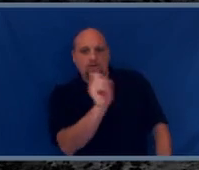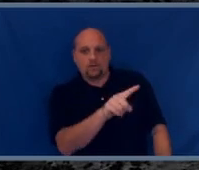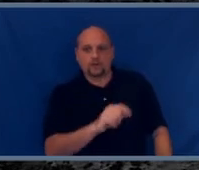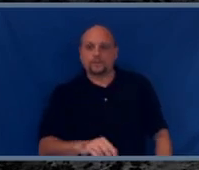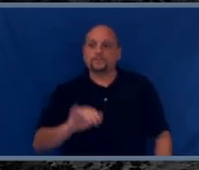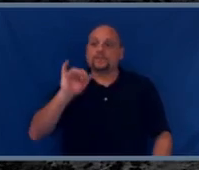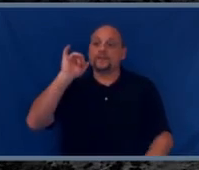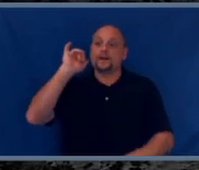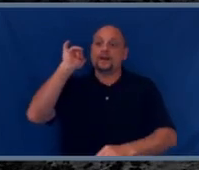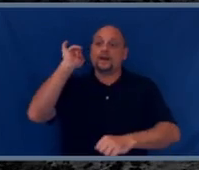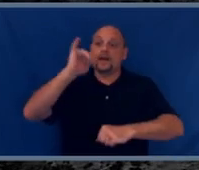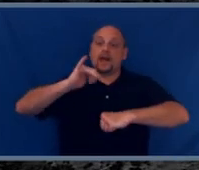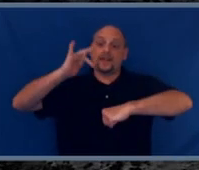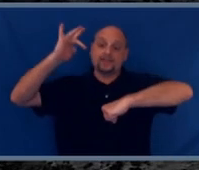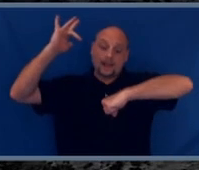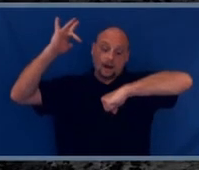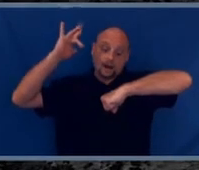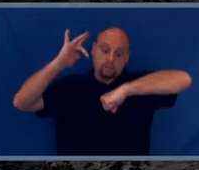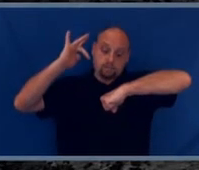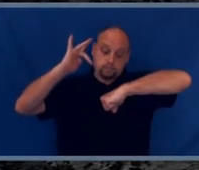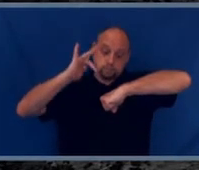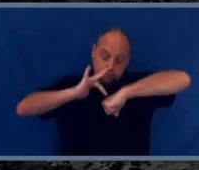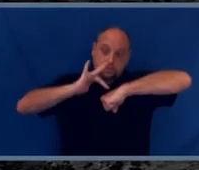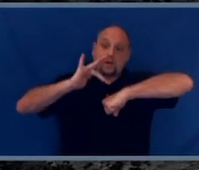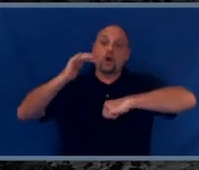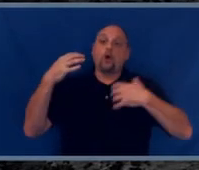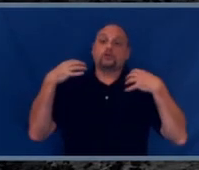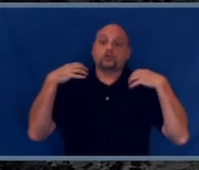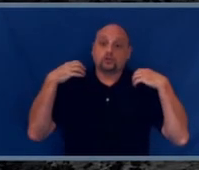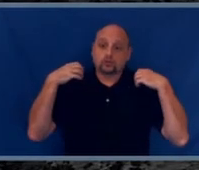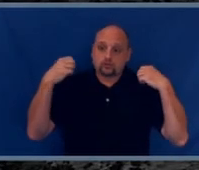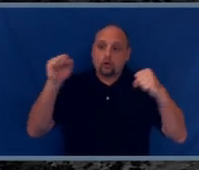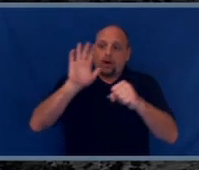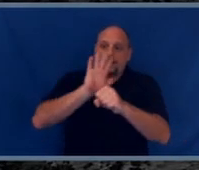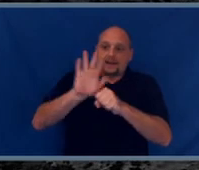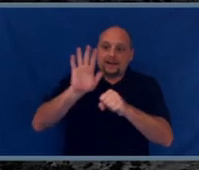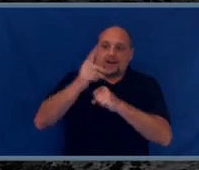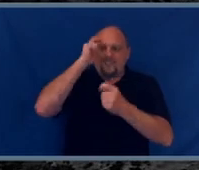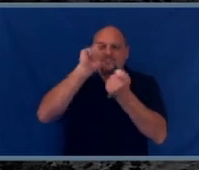SO STRONG, STRONG ENOUGH TO CHANGE ITS LOCATION?